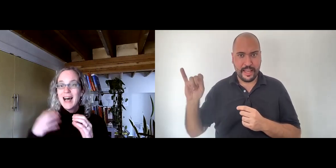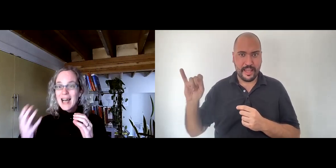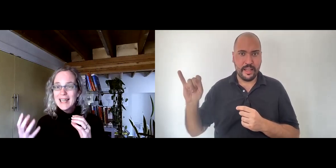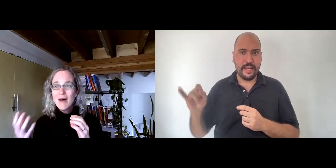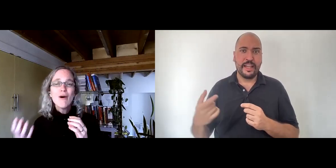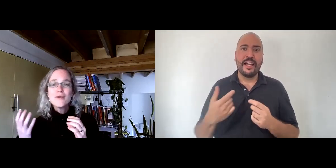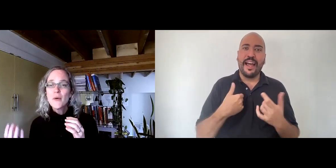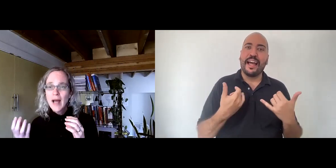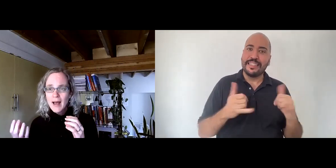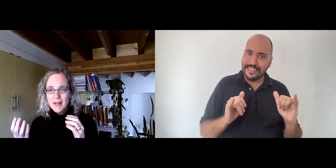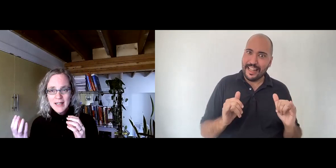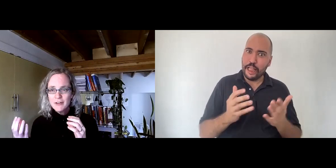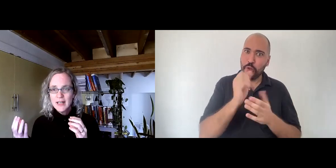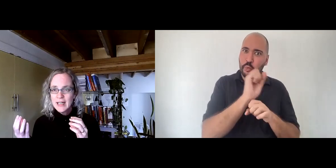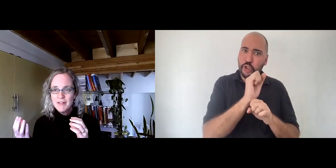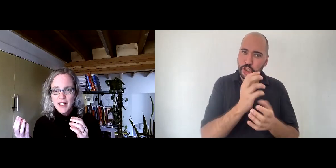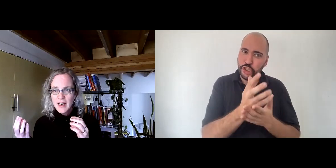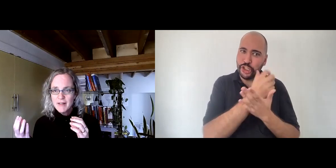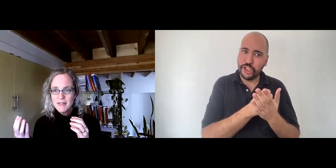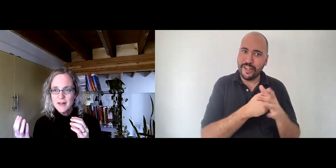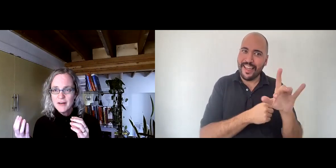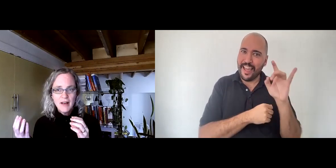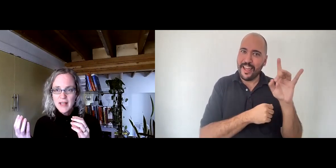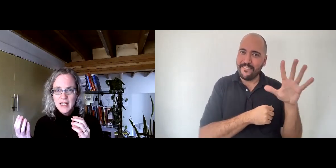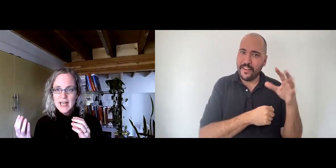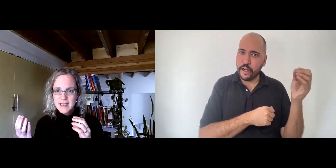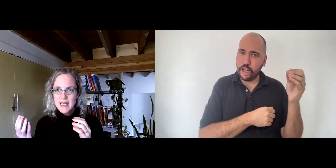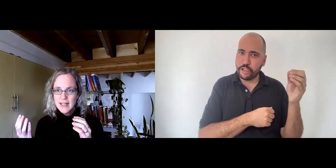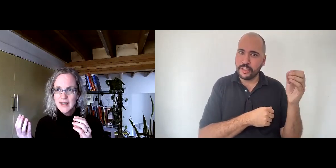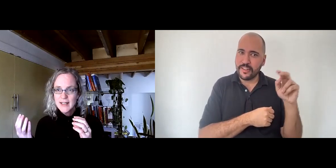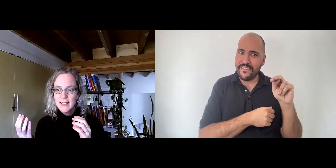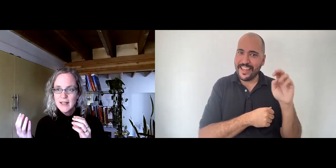I now also have $885 of NESE.